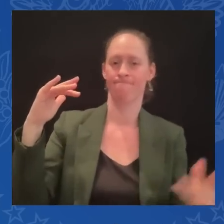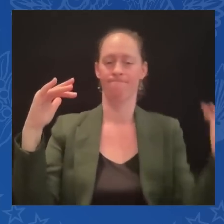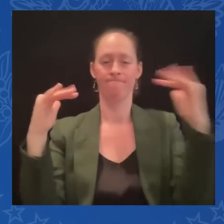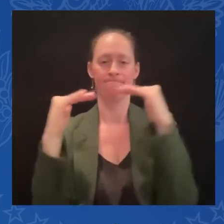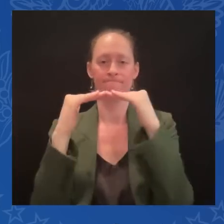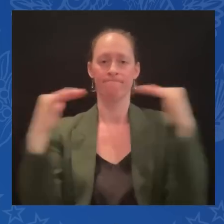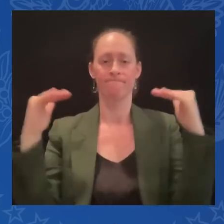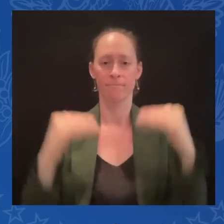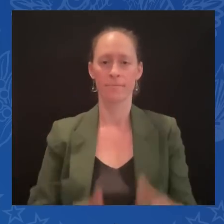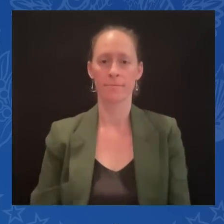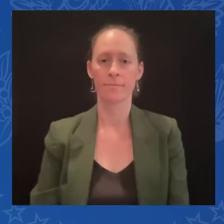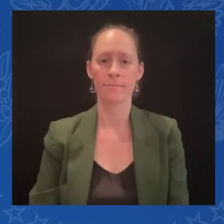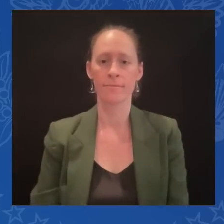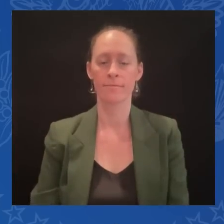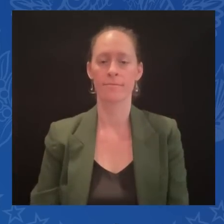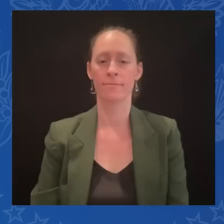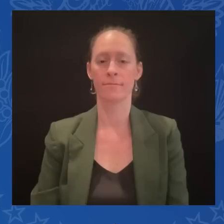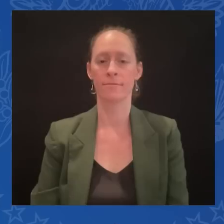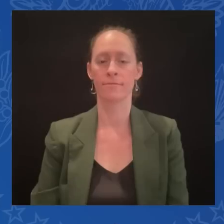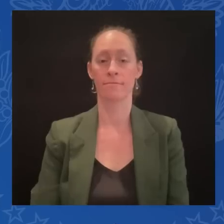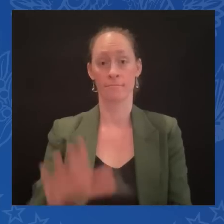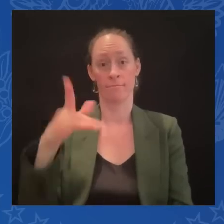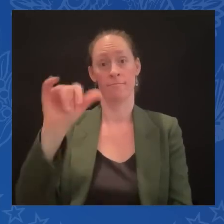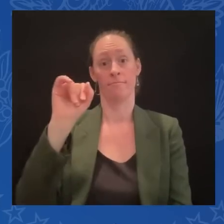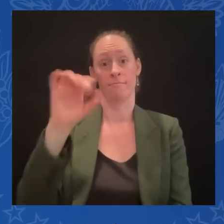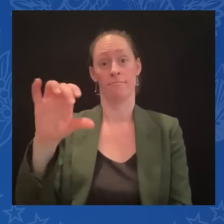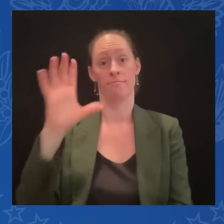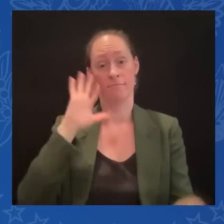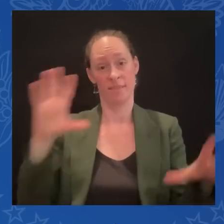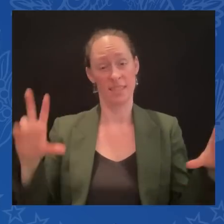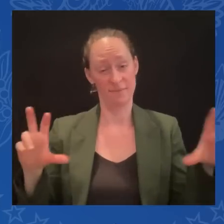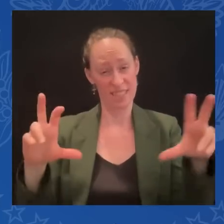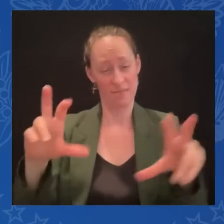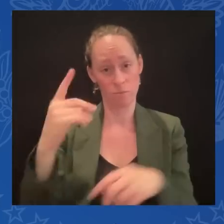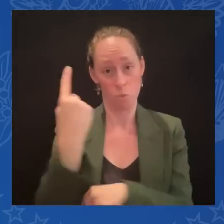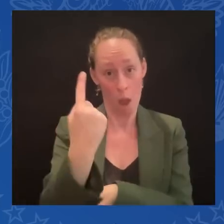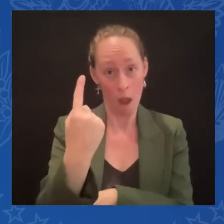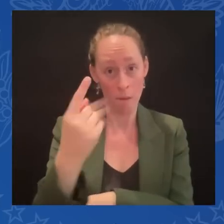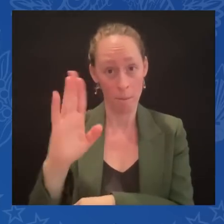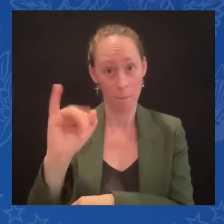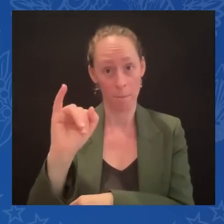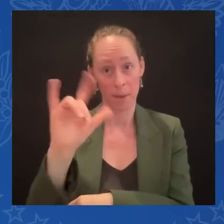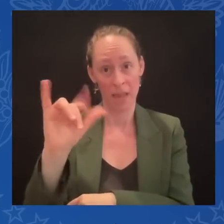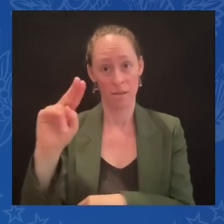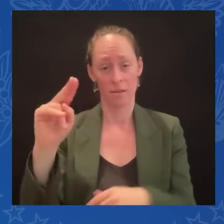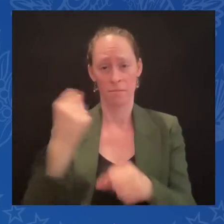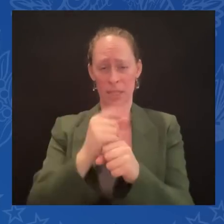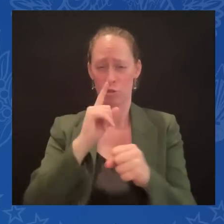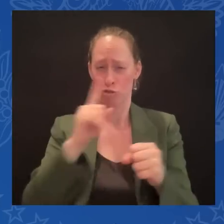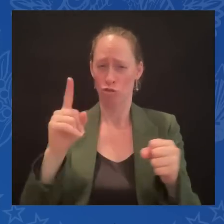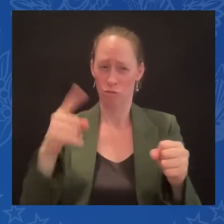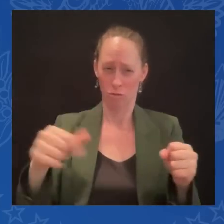to close that divide -- connecting every home and small business across rural America and rural South Carolina